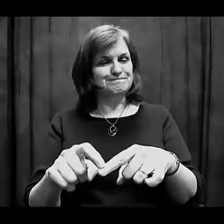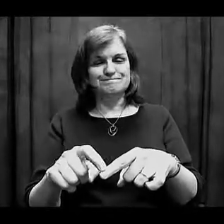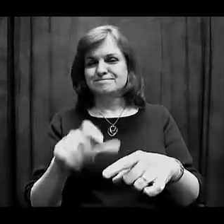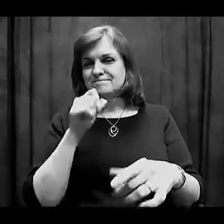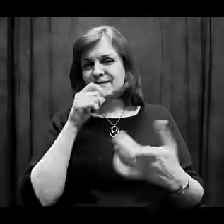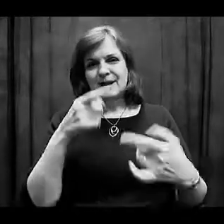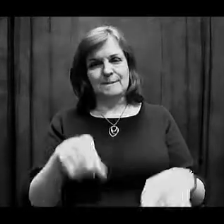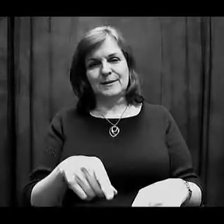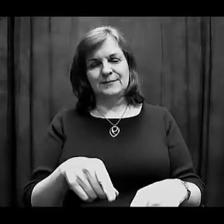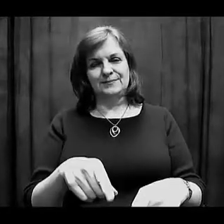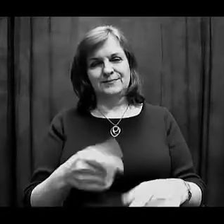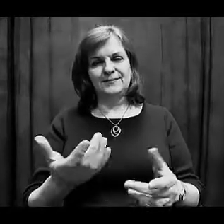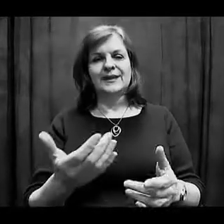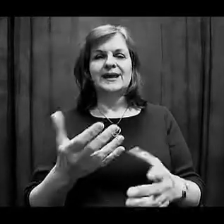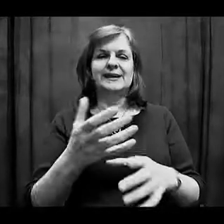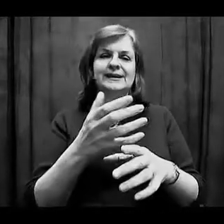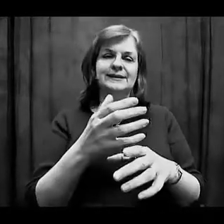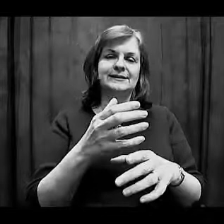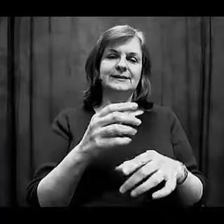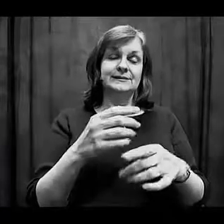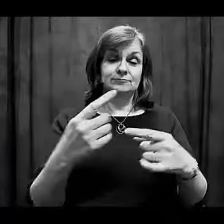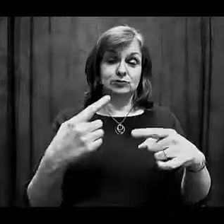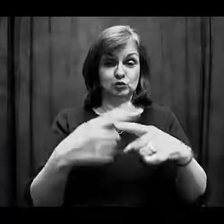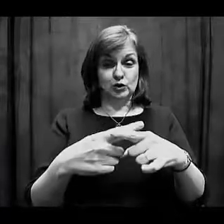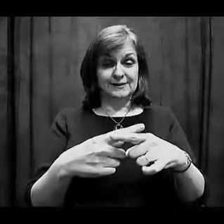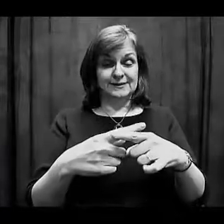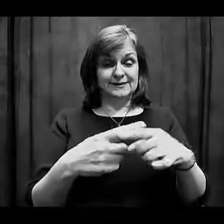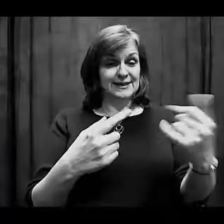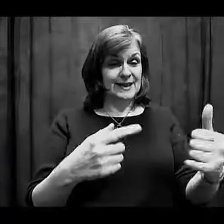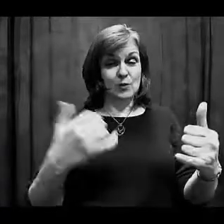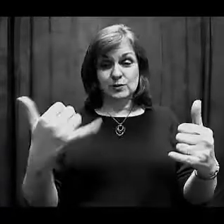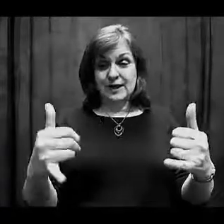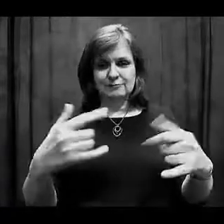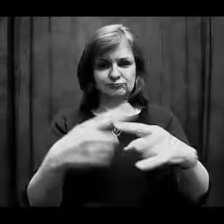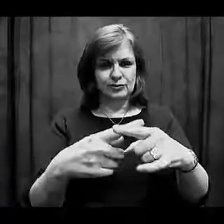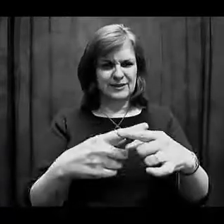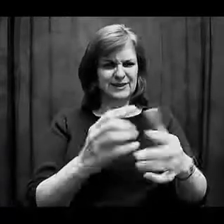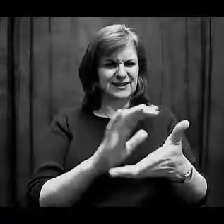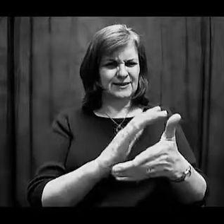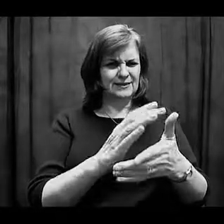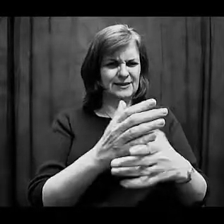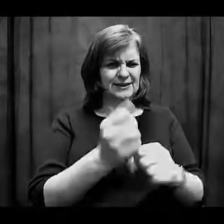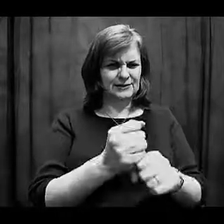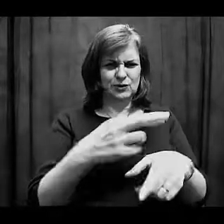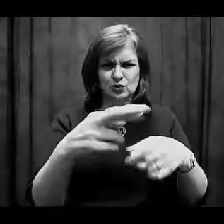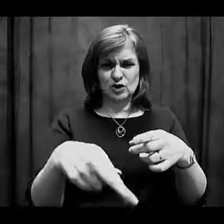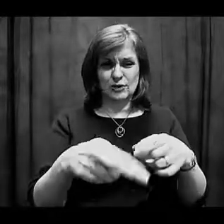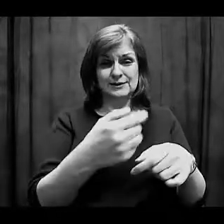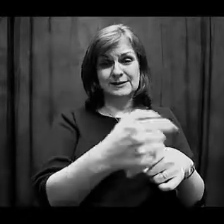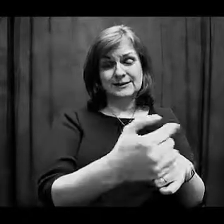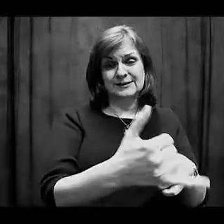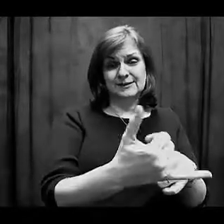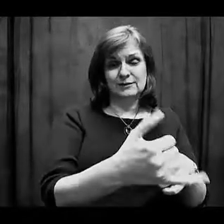Not a chance!! he gets yellow peas and green peas again